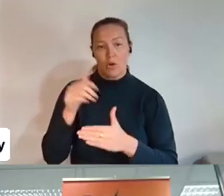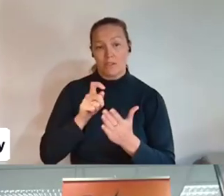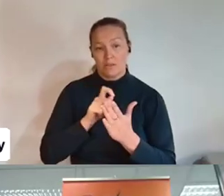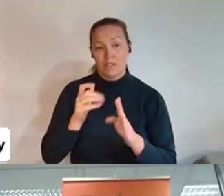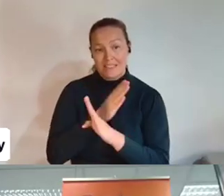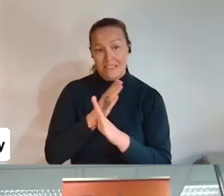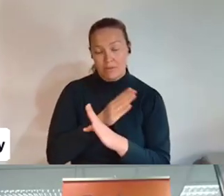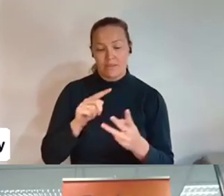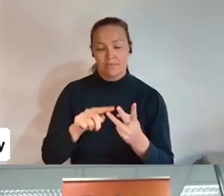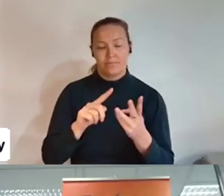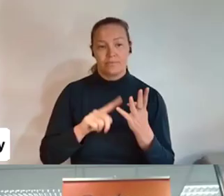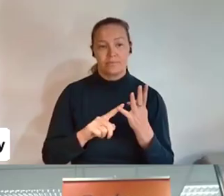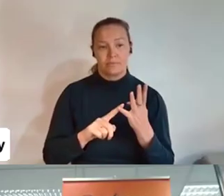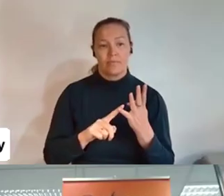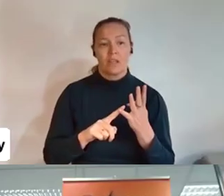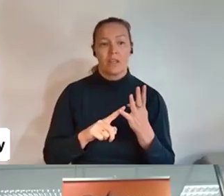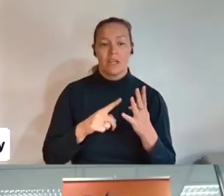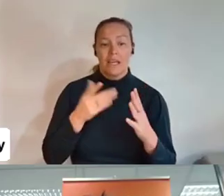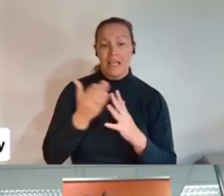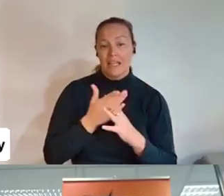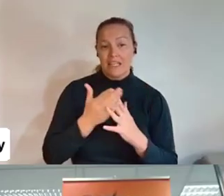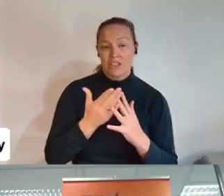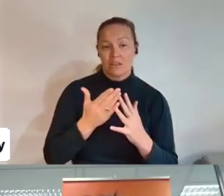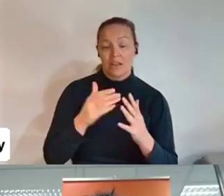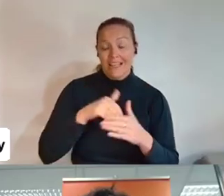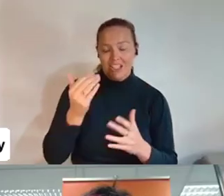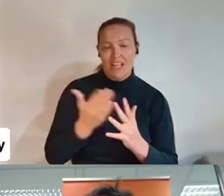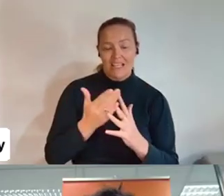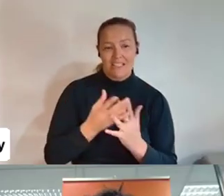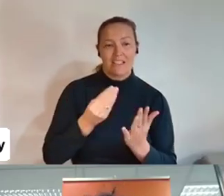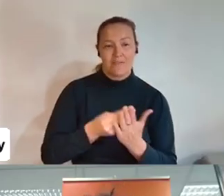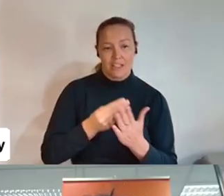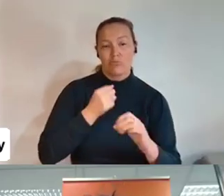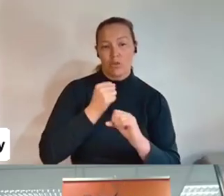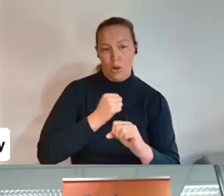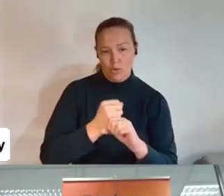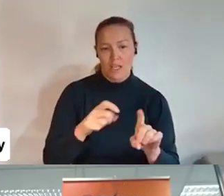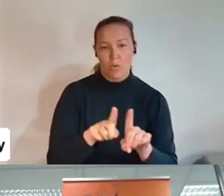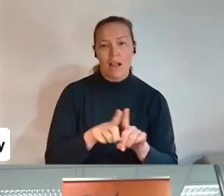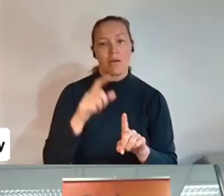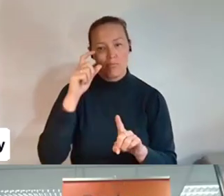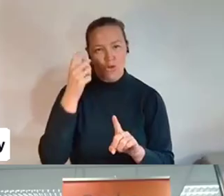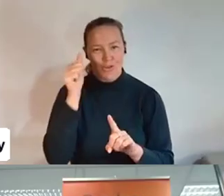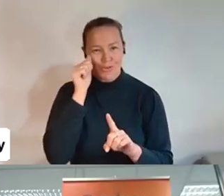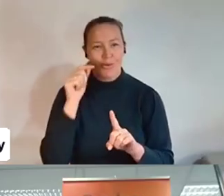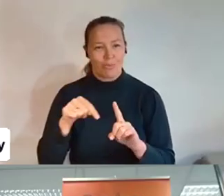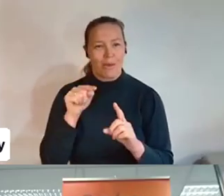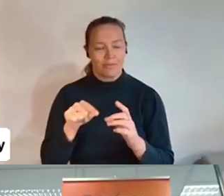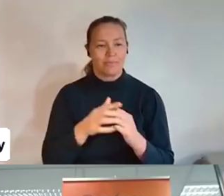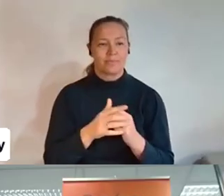access fund, and I know Mojo Mathers would be very familiar with this. And this is to support